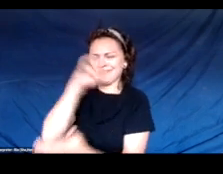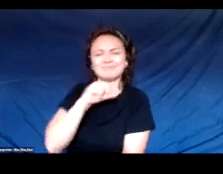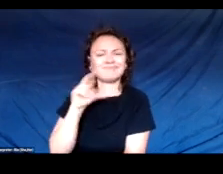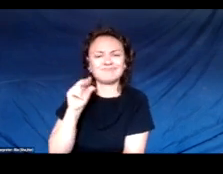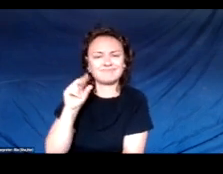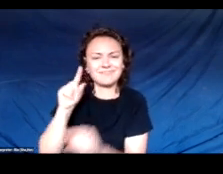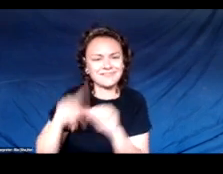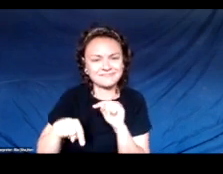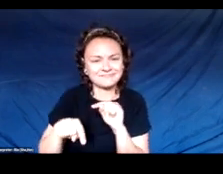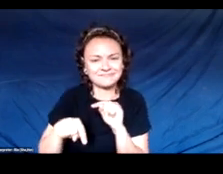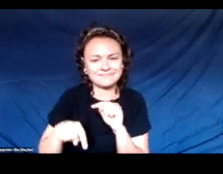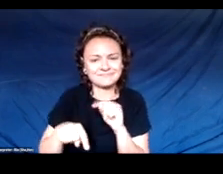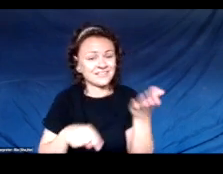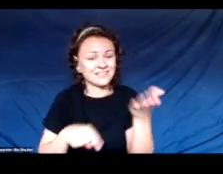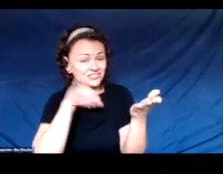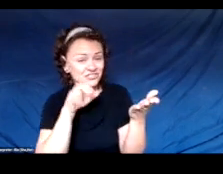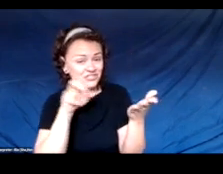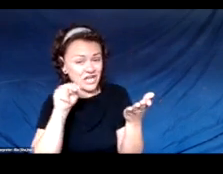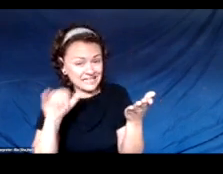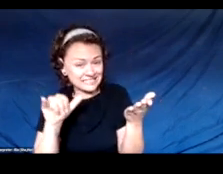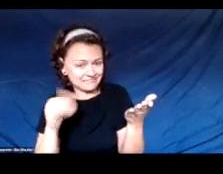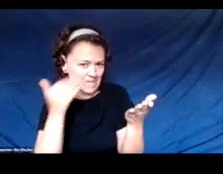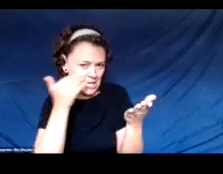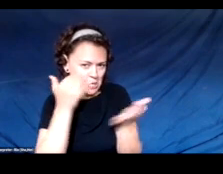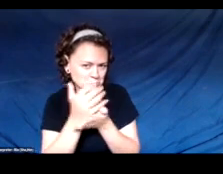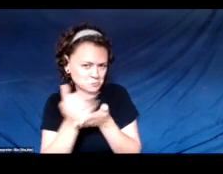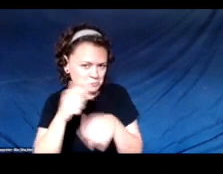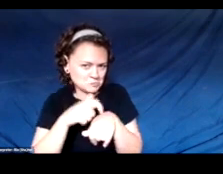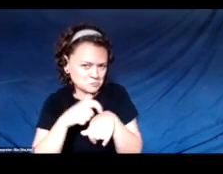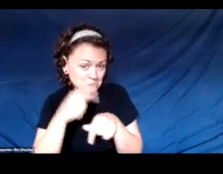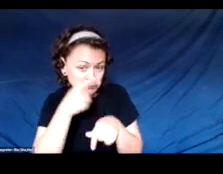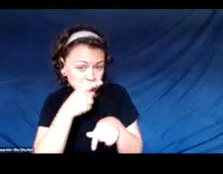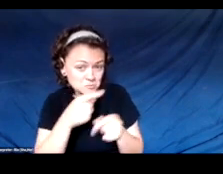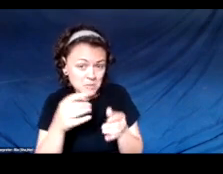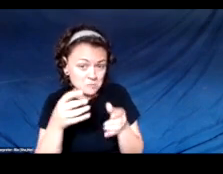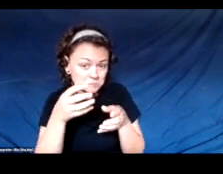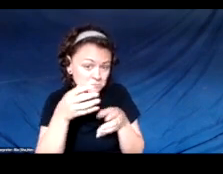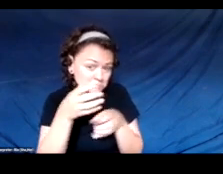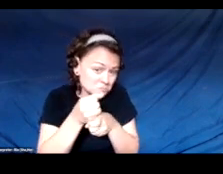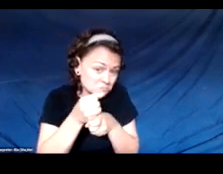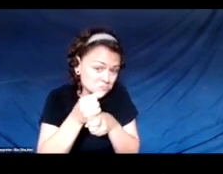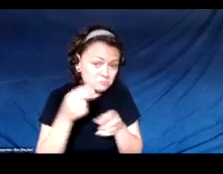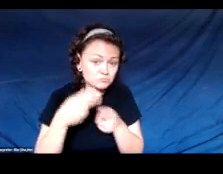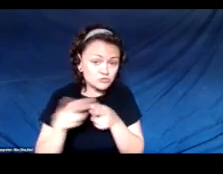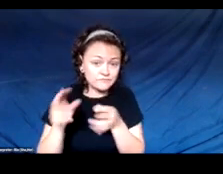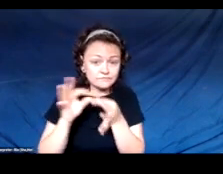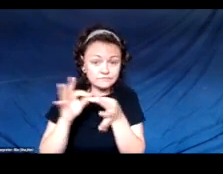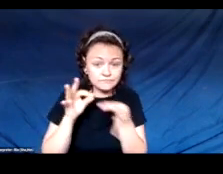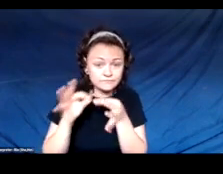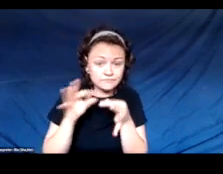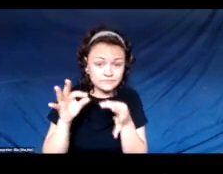I know we are running out of time but maybe briefly. Jenny, do you want to respond to the question?